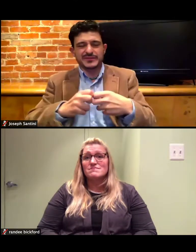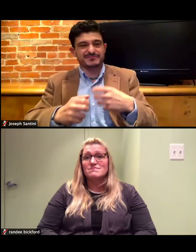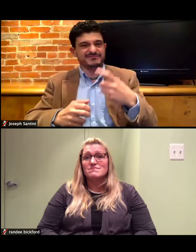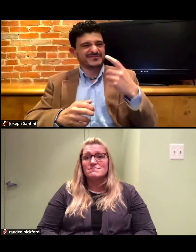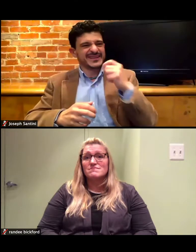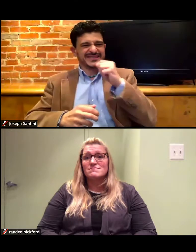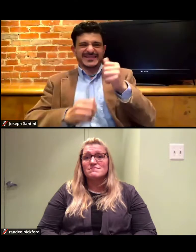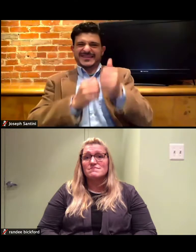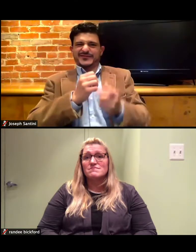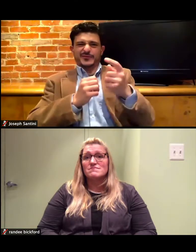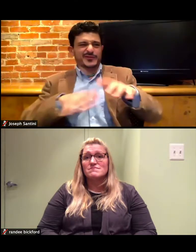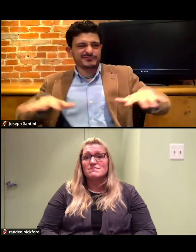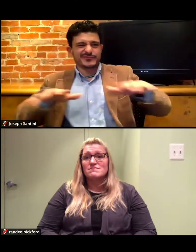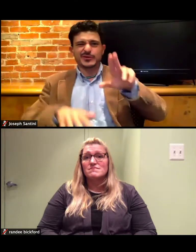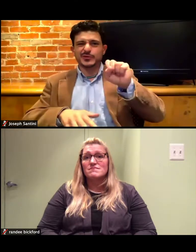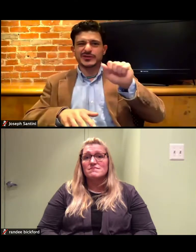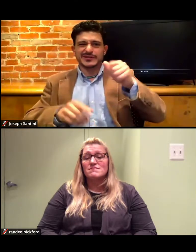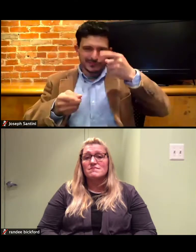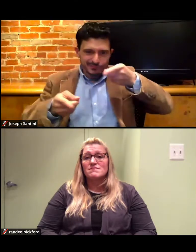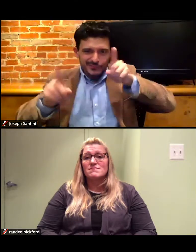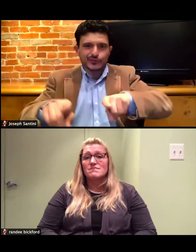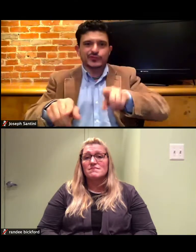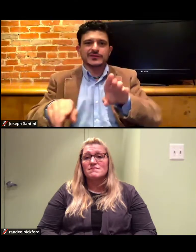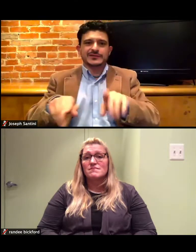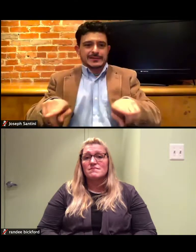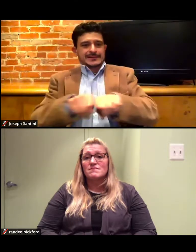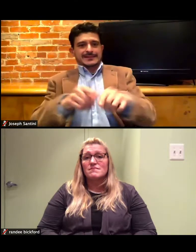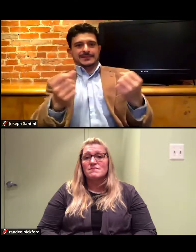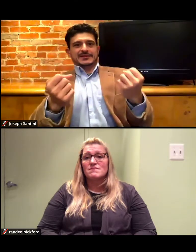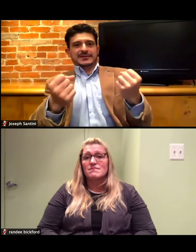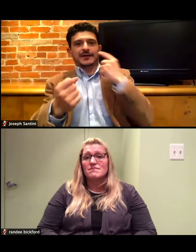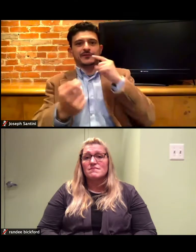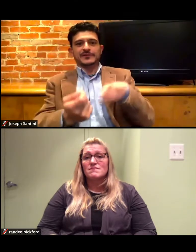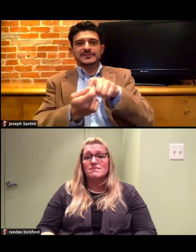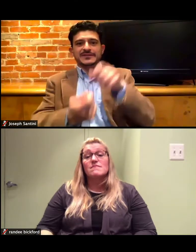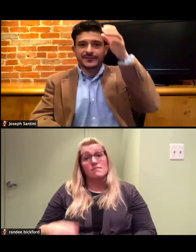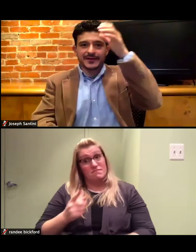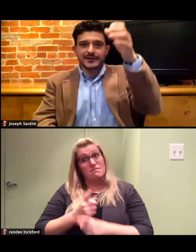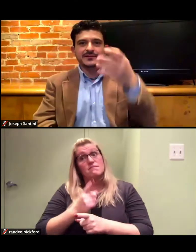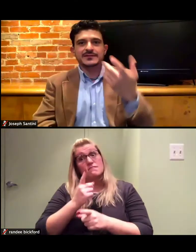So, I noticed that there's two sides of the coin. There are problems on both sides